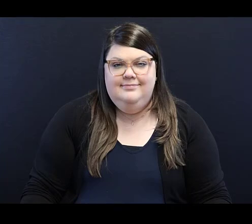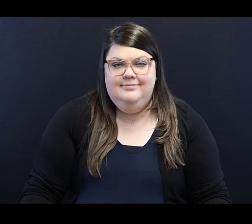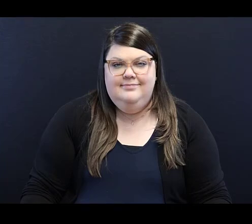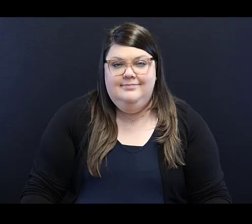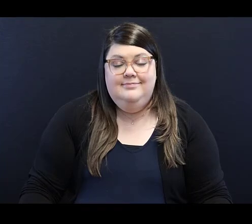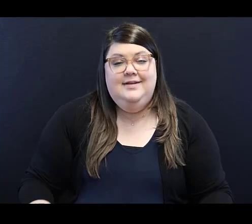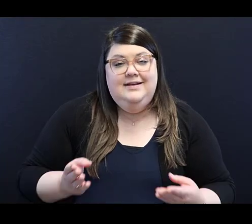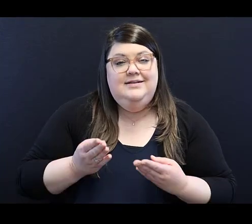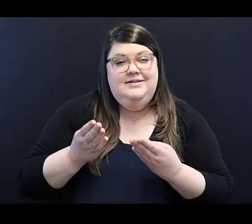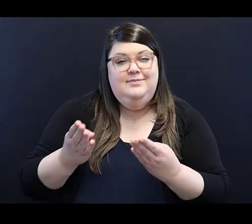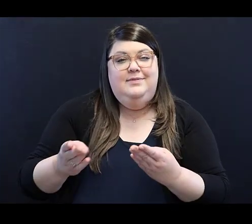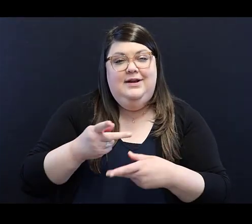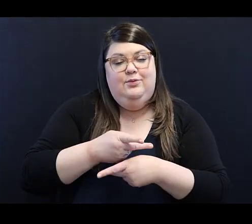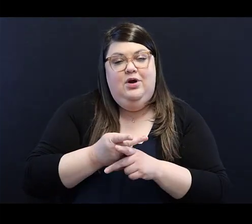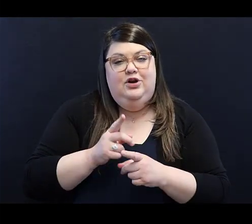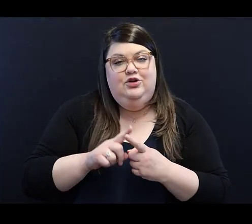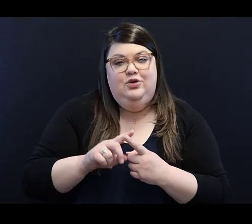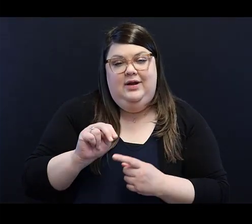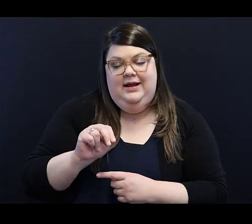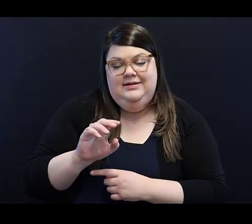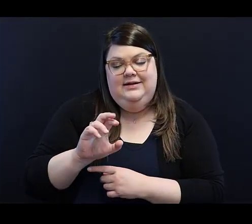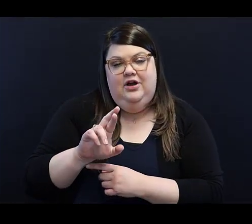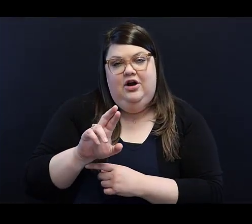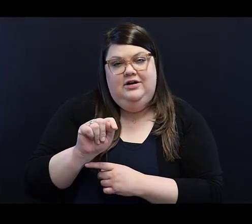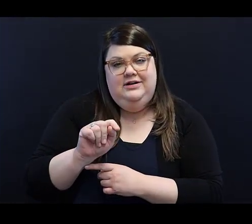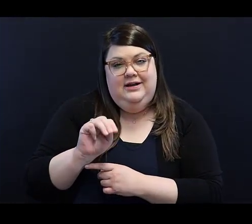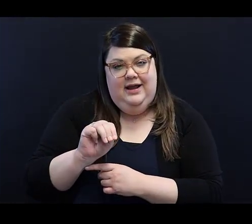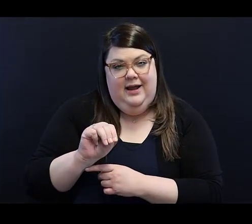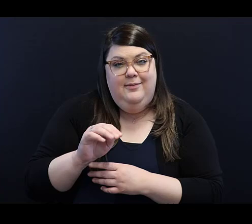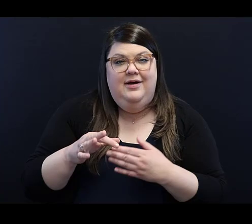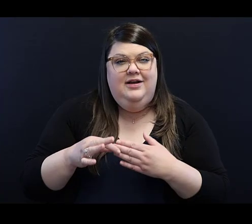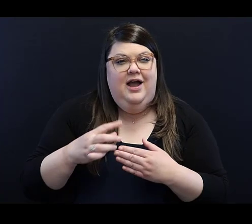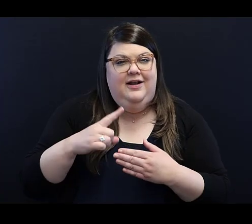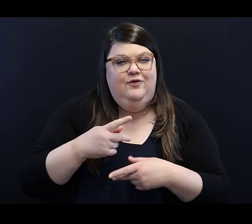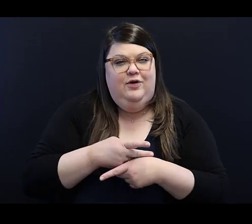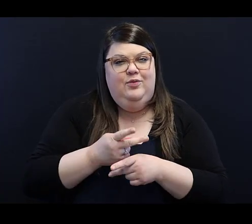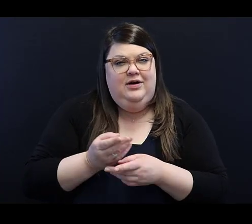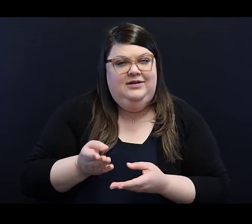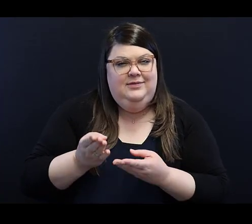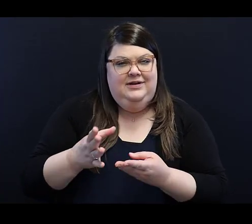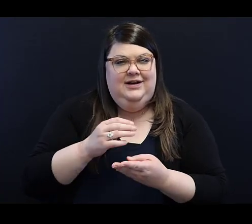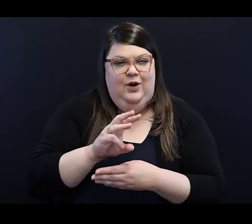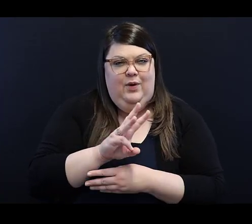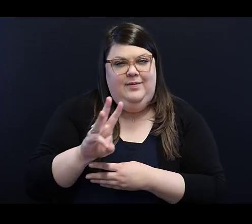Submitting Products to the NCRTM. Guide for Product Submission and Websites Tutorial.